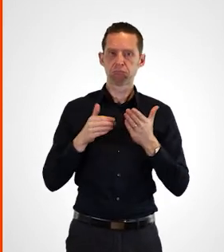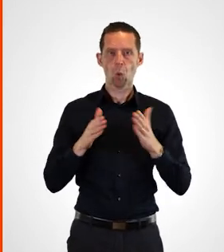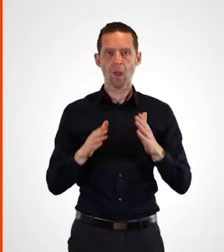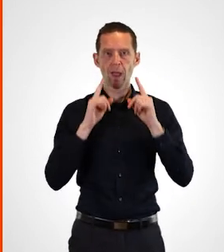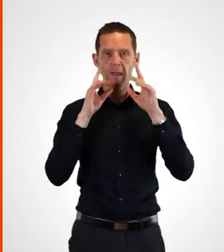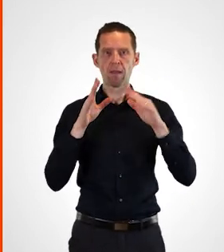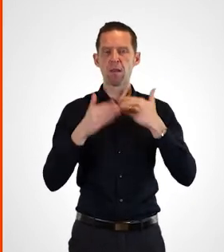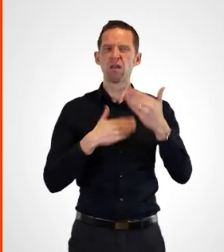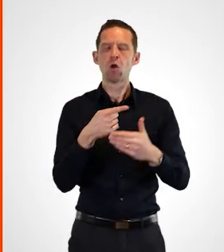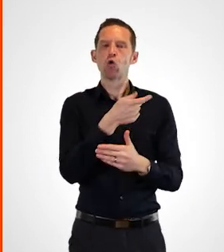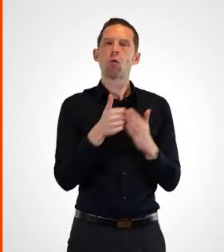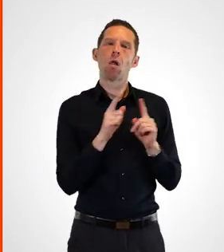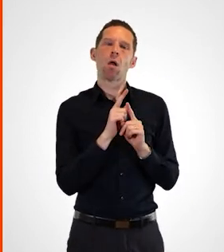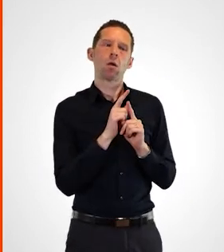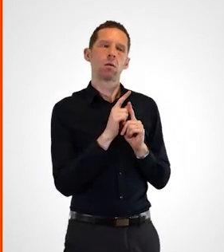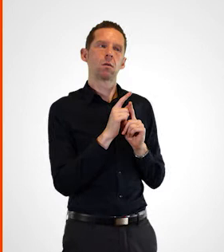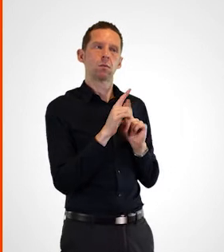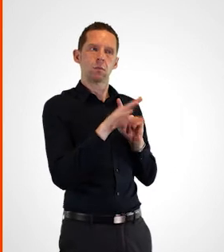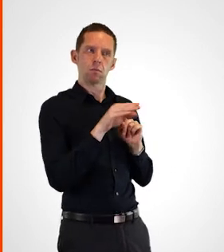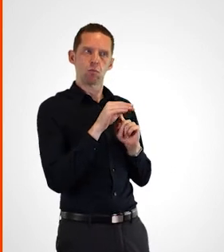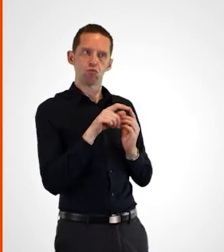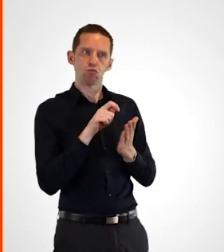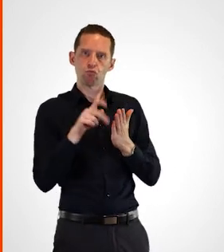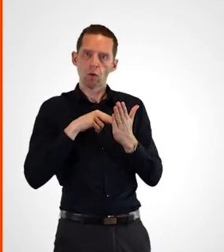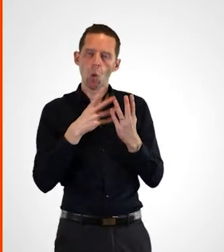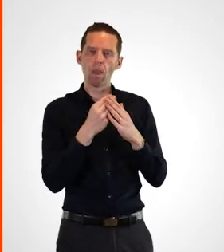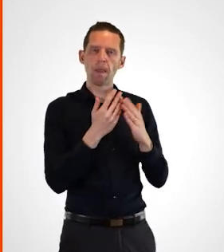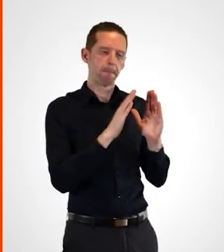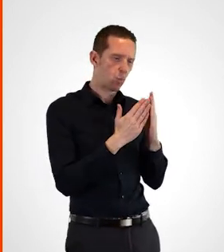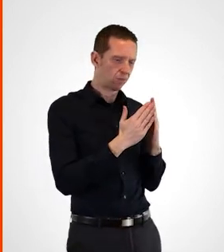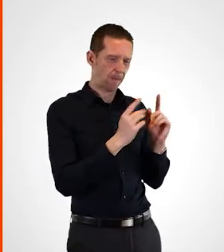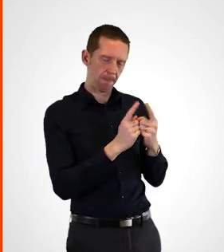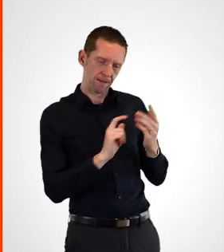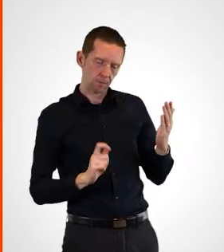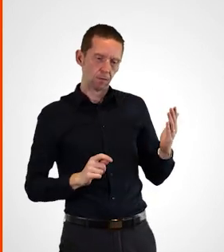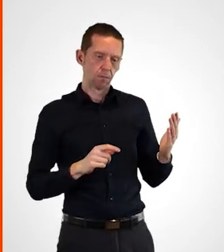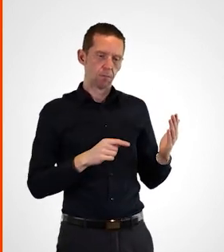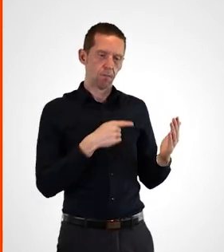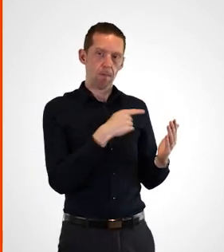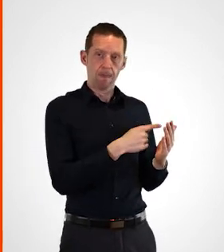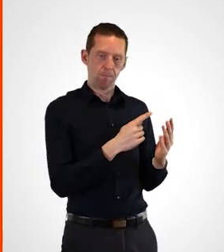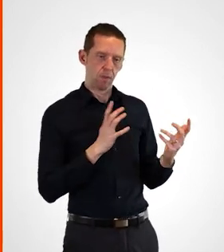They tend to imitate reading and writing activities using books and materials that have been modelled for them by adults